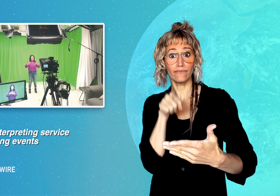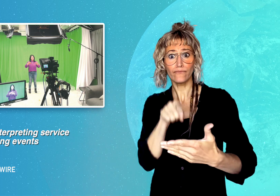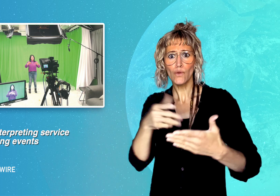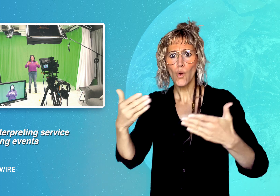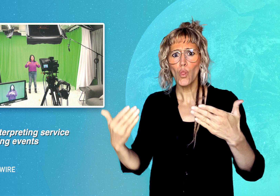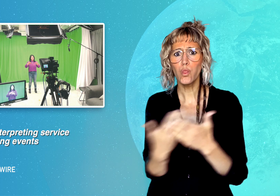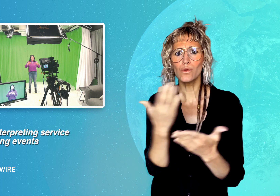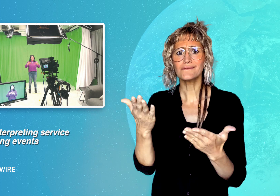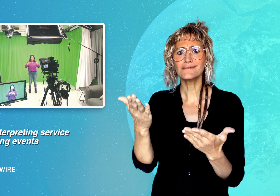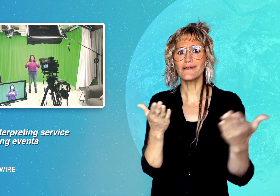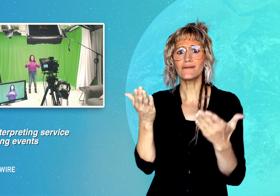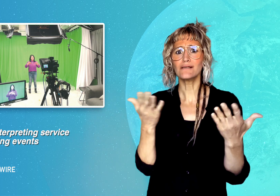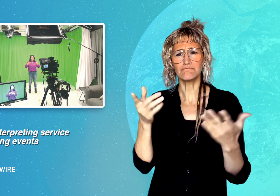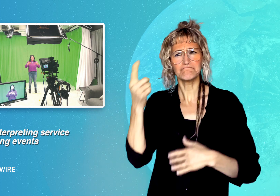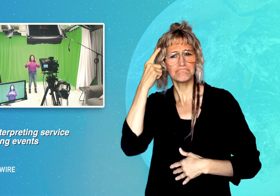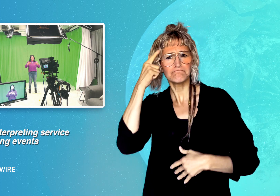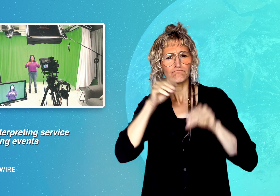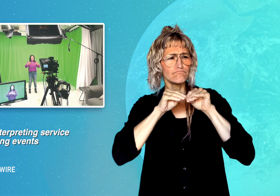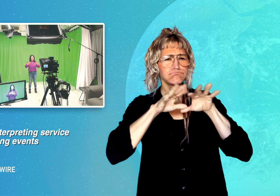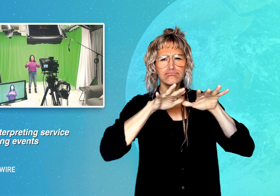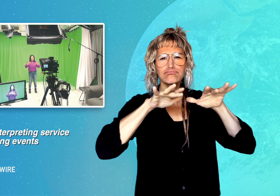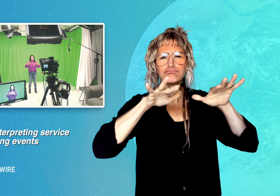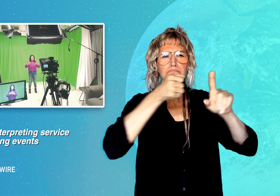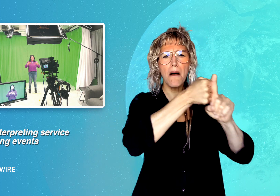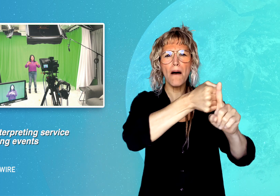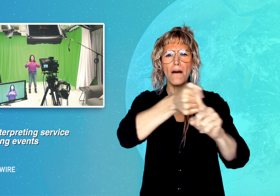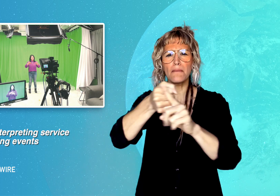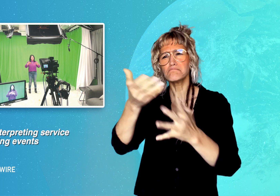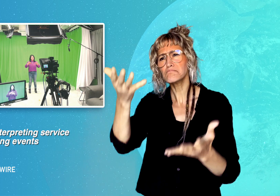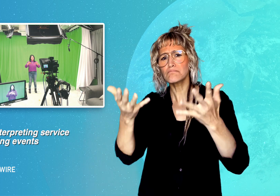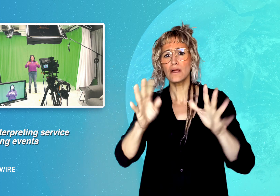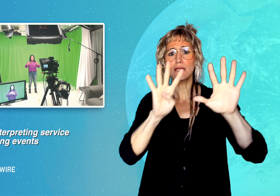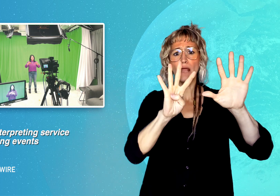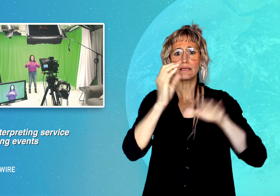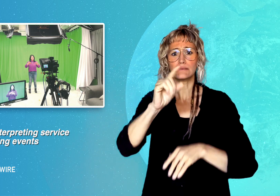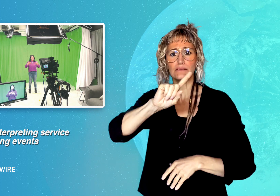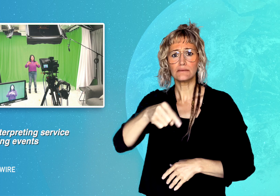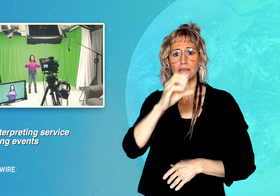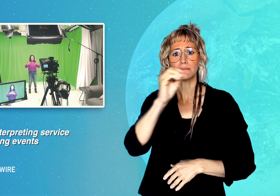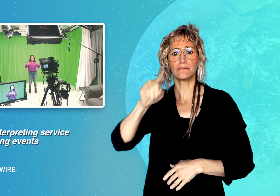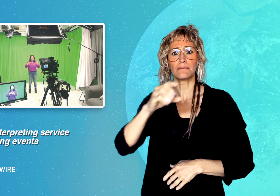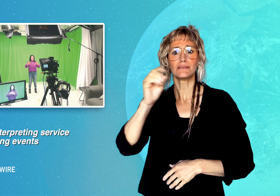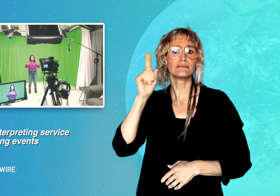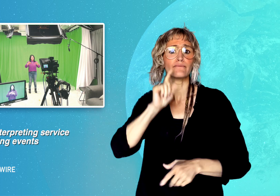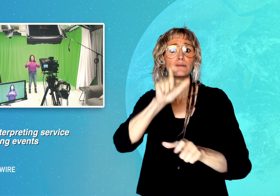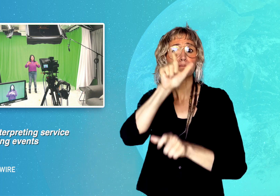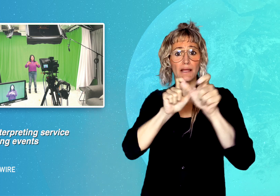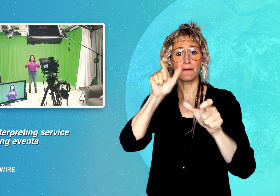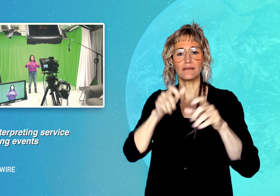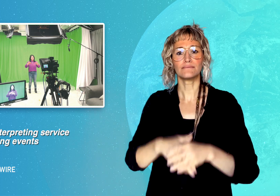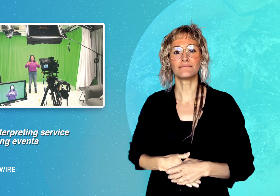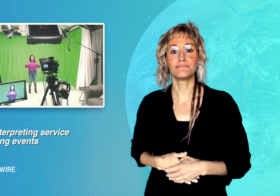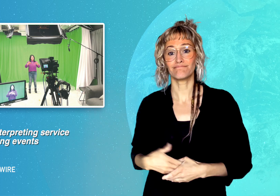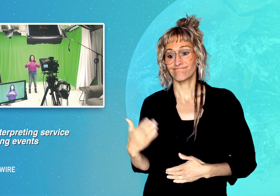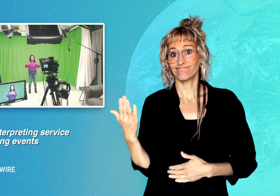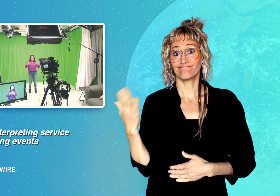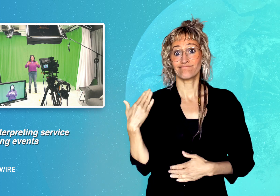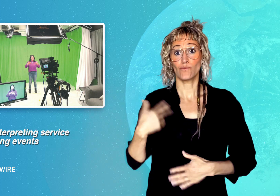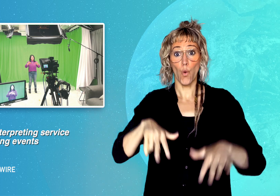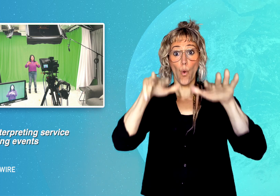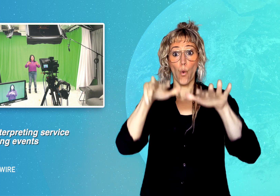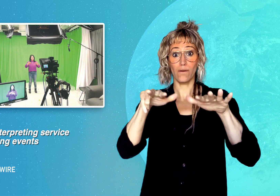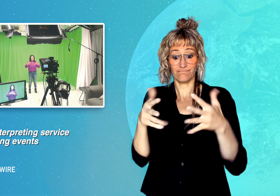is estimated to reach 90 million Deaf people. In August of 2022,